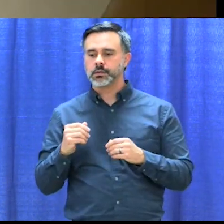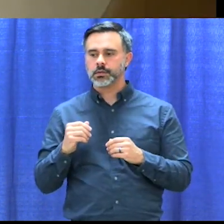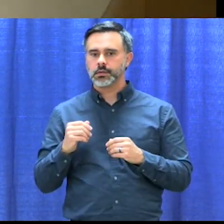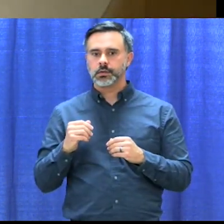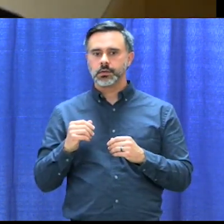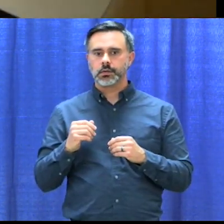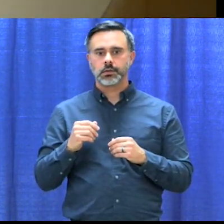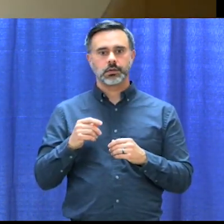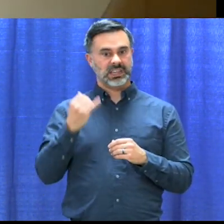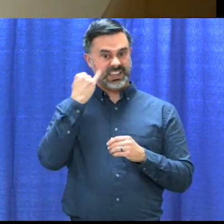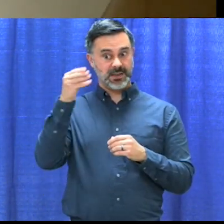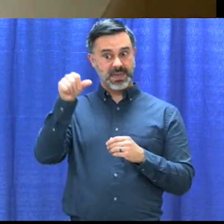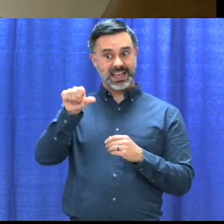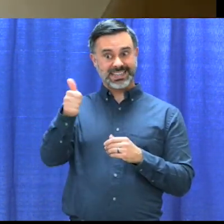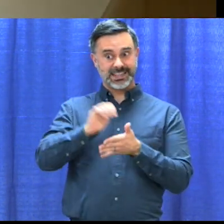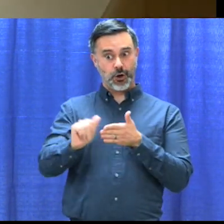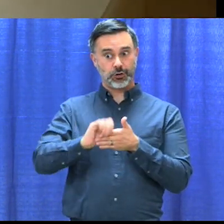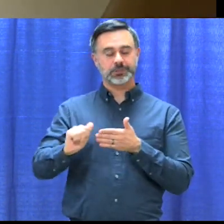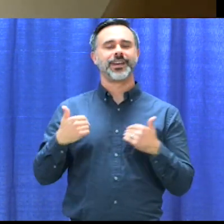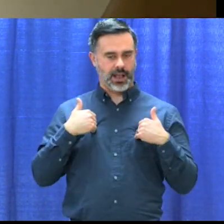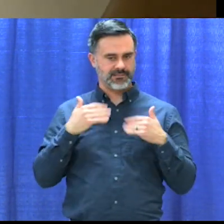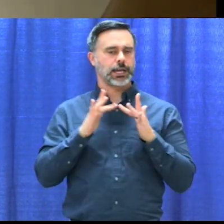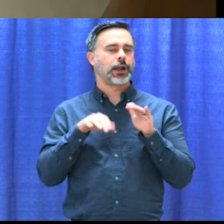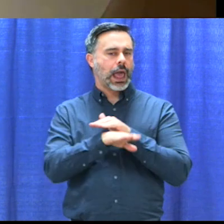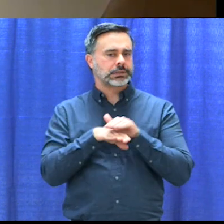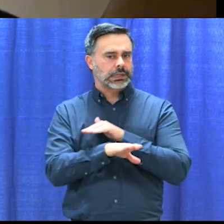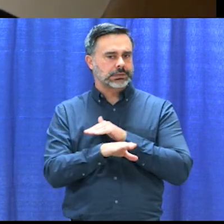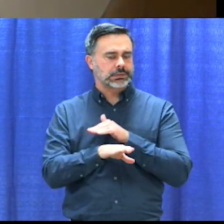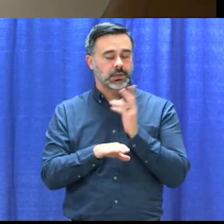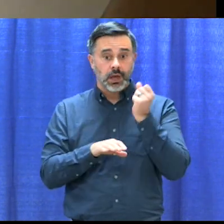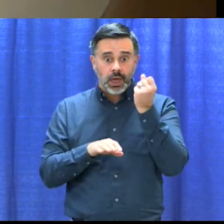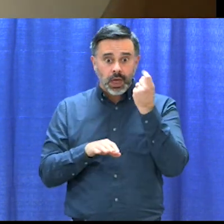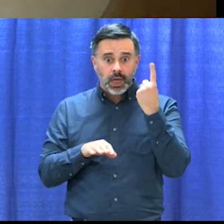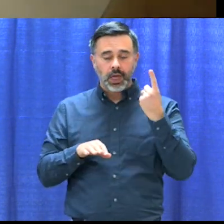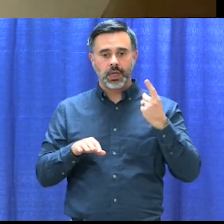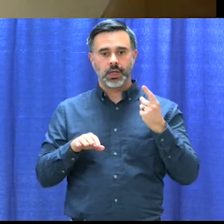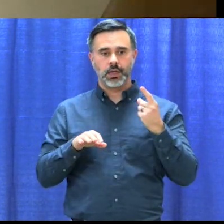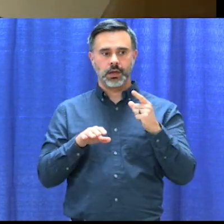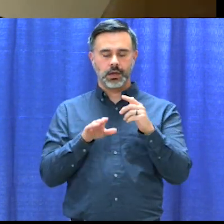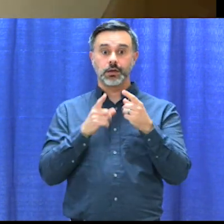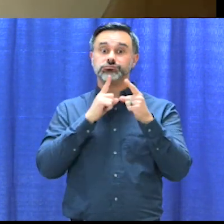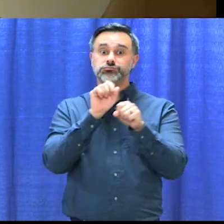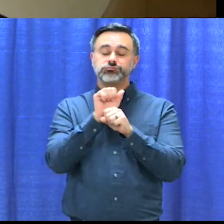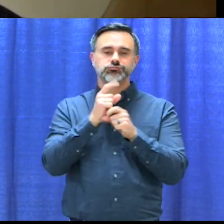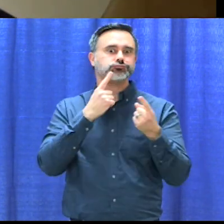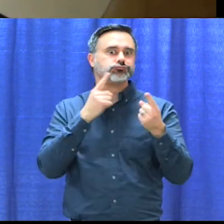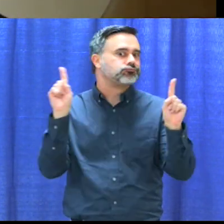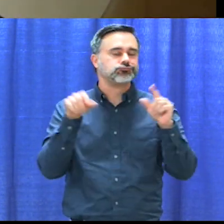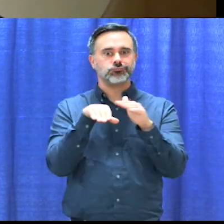they can get access to Internet. But what that provides as far as accessibility is very limited.